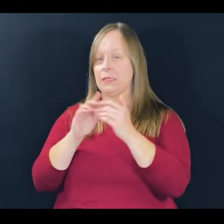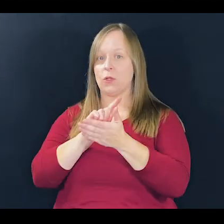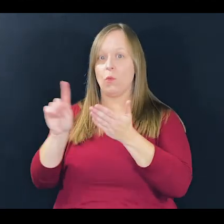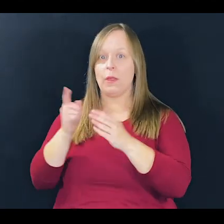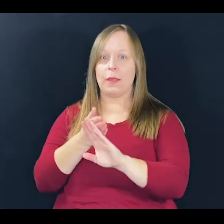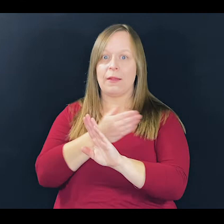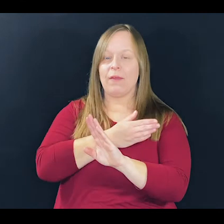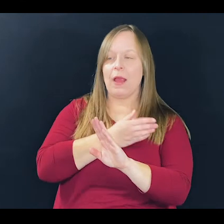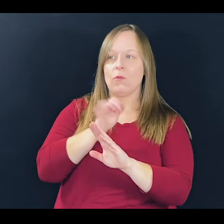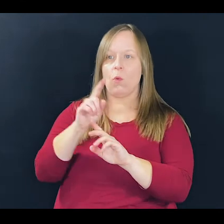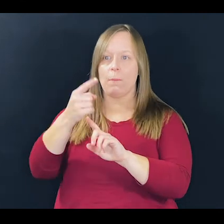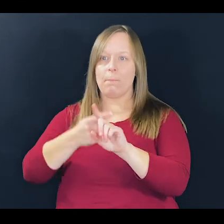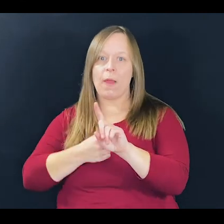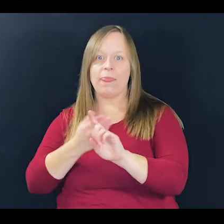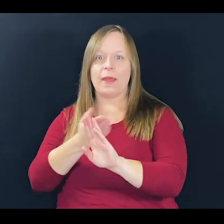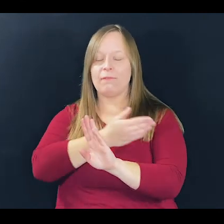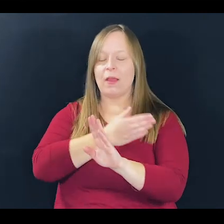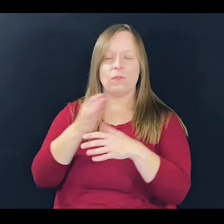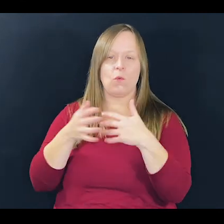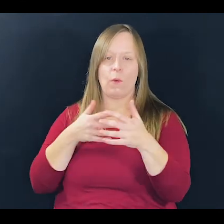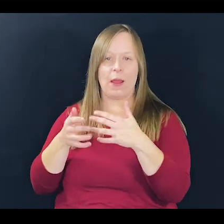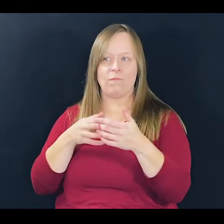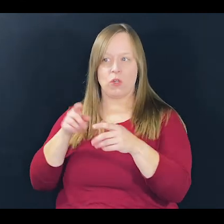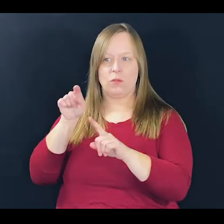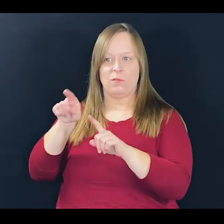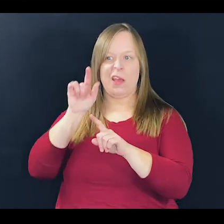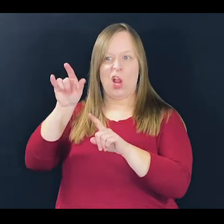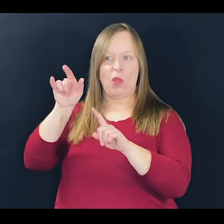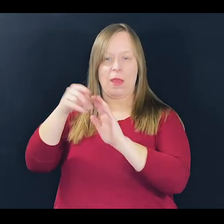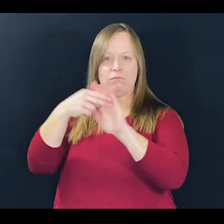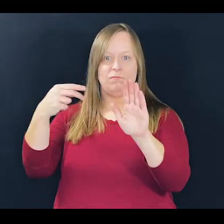know a week in advance, or a month in advance or whatever is reasonable that